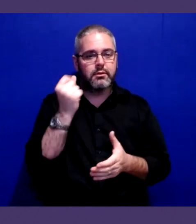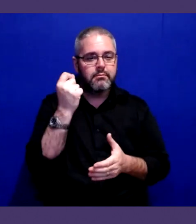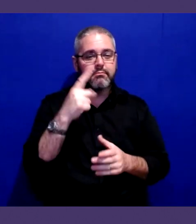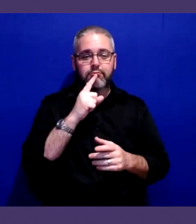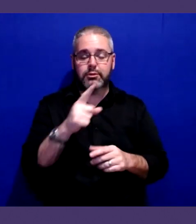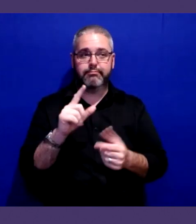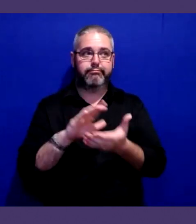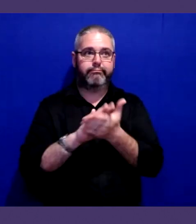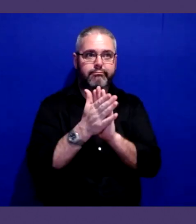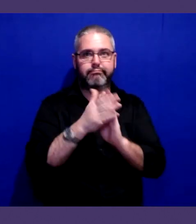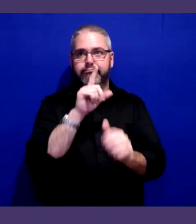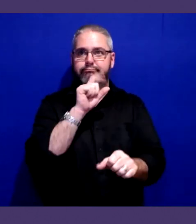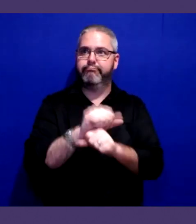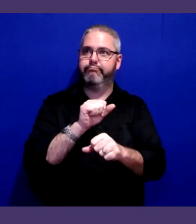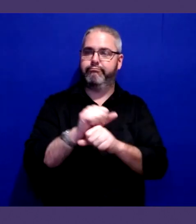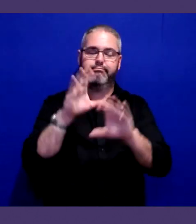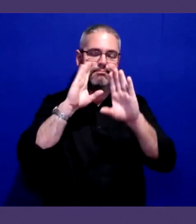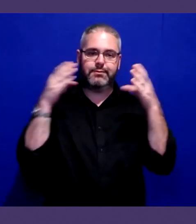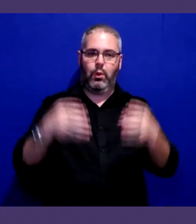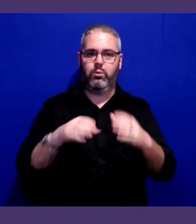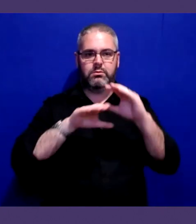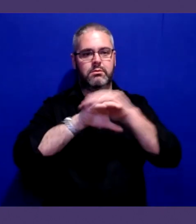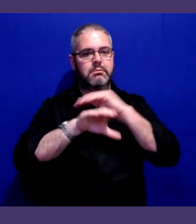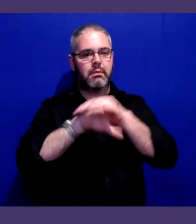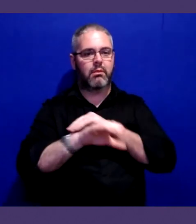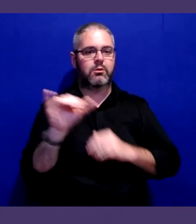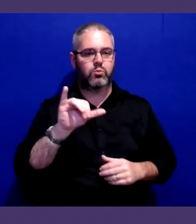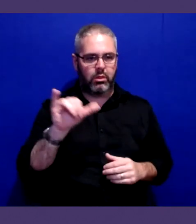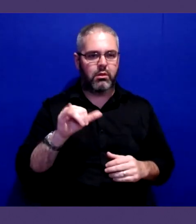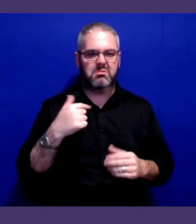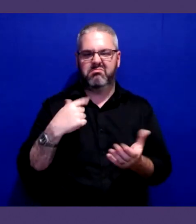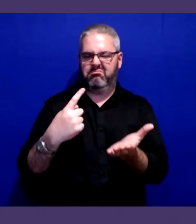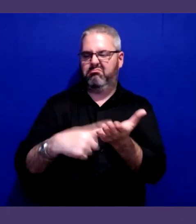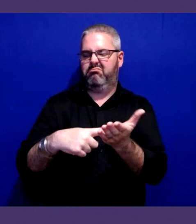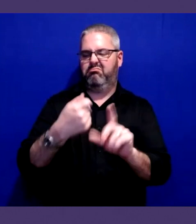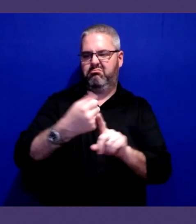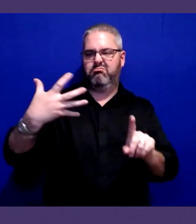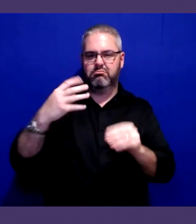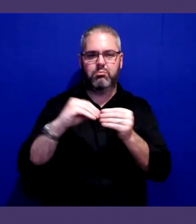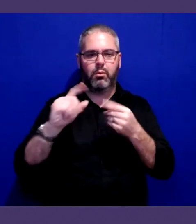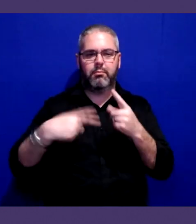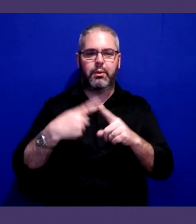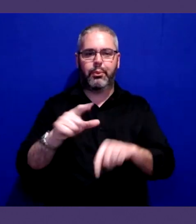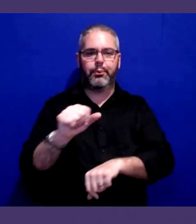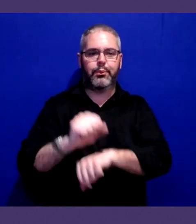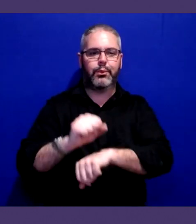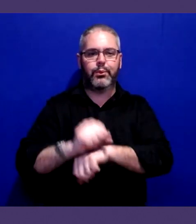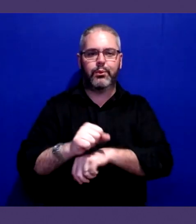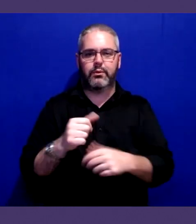a focus of accessibility as well. We'll talk more about the work that we're doing with Teach Access now.